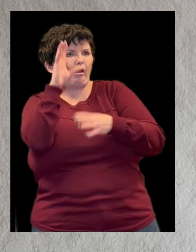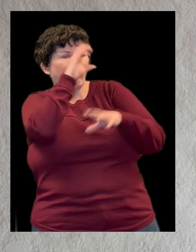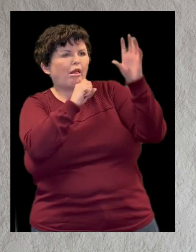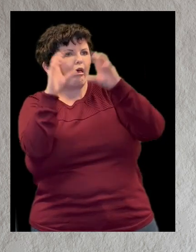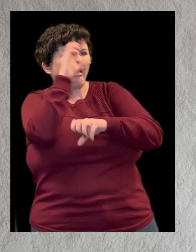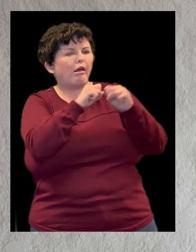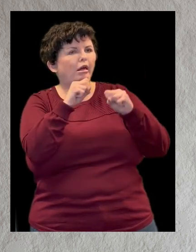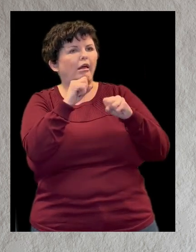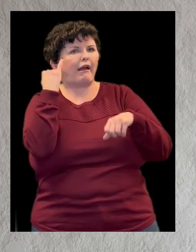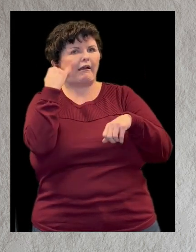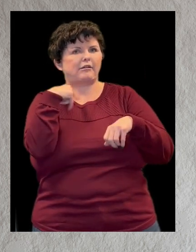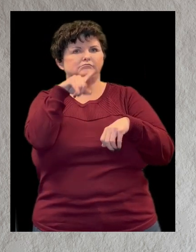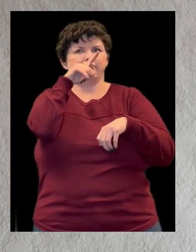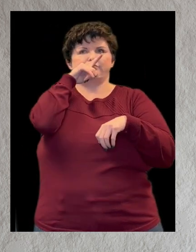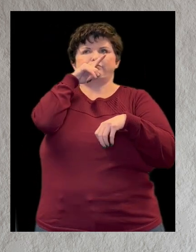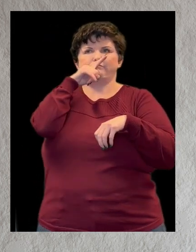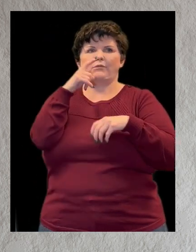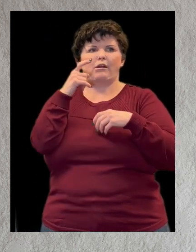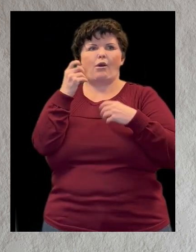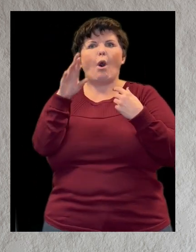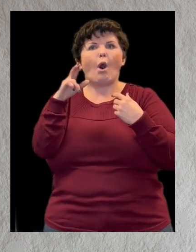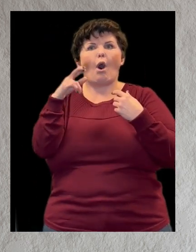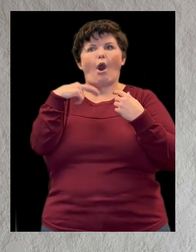if I had called attention to my diagnosises.